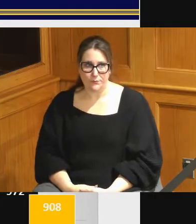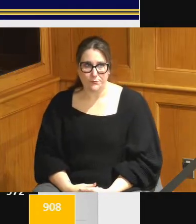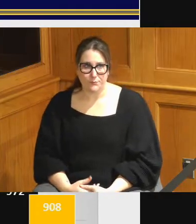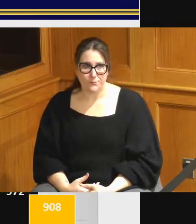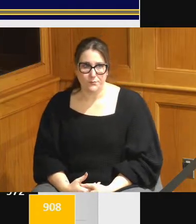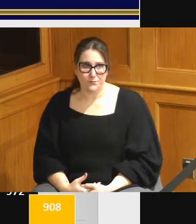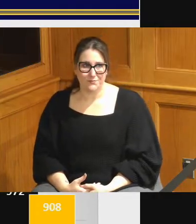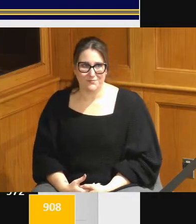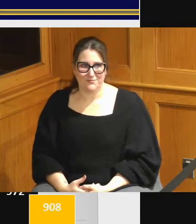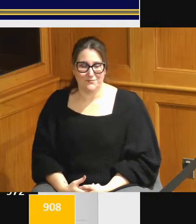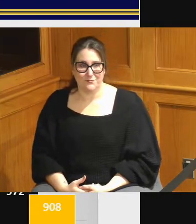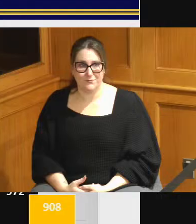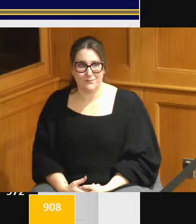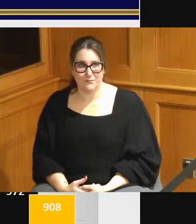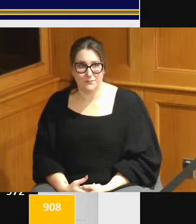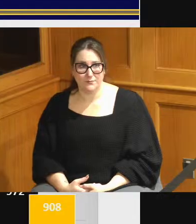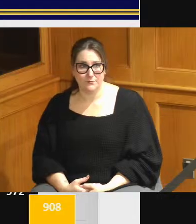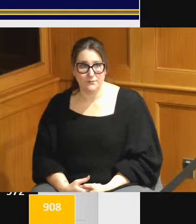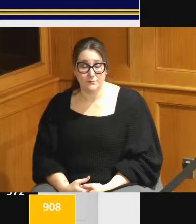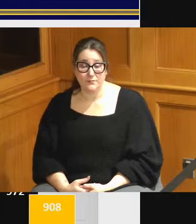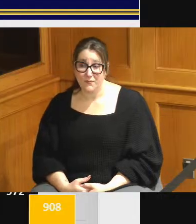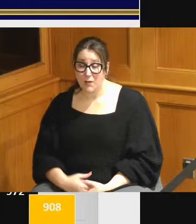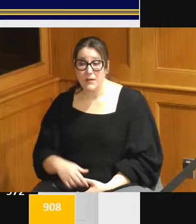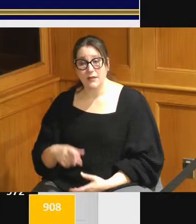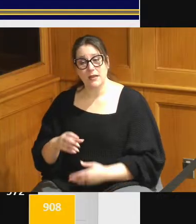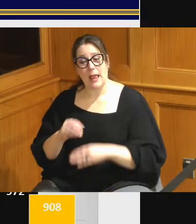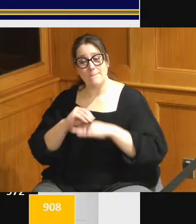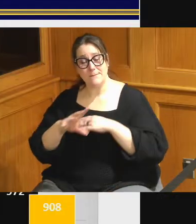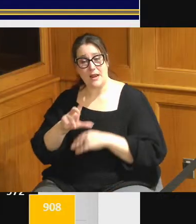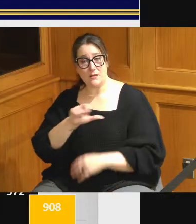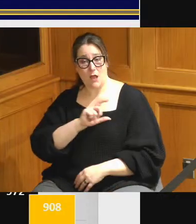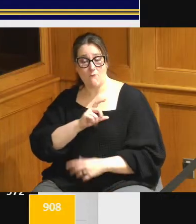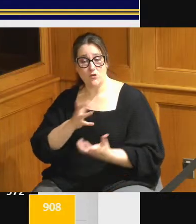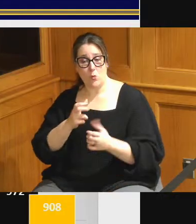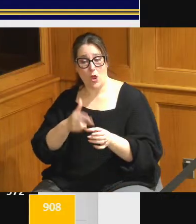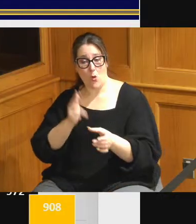quite Frankly, that makes officers want to quit. And they do, you know, when you're pressing them